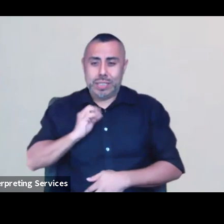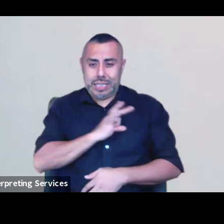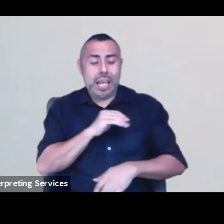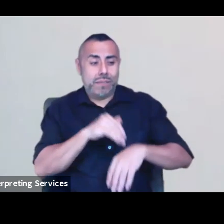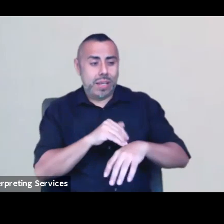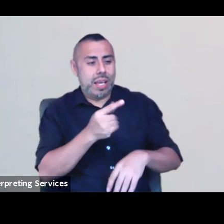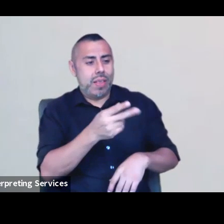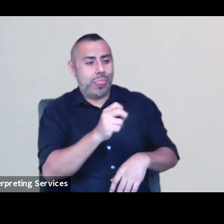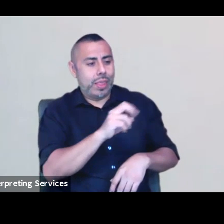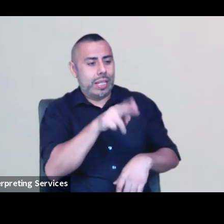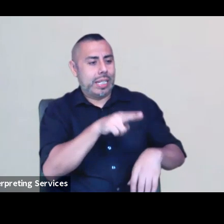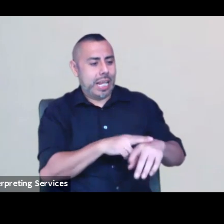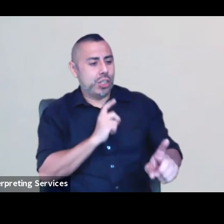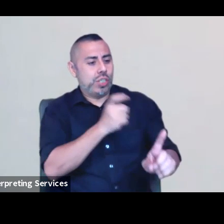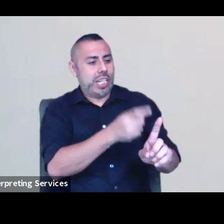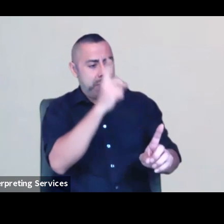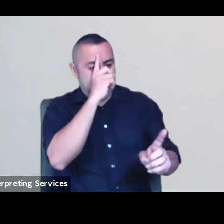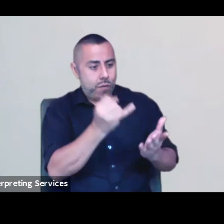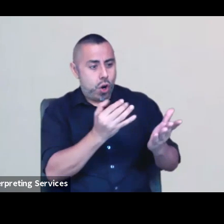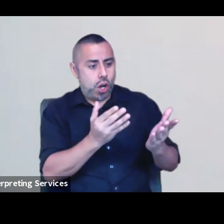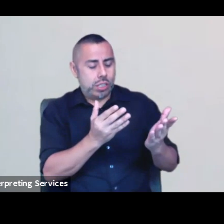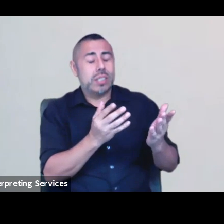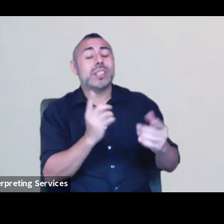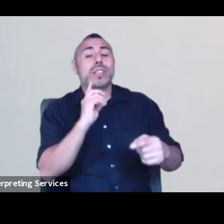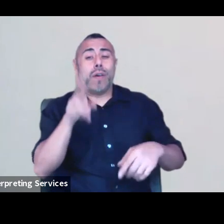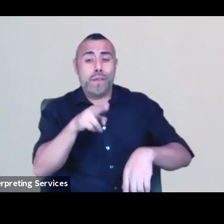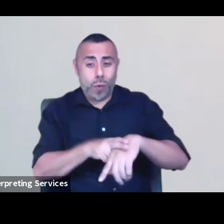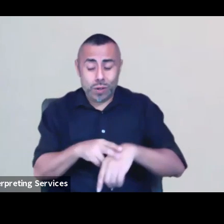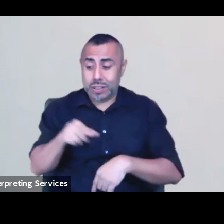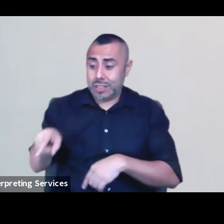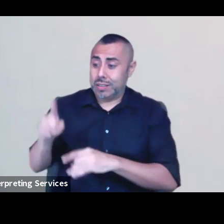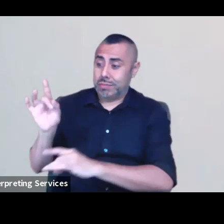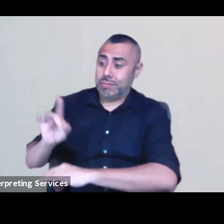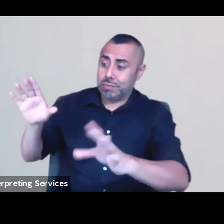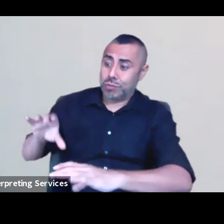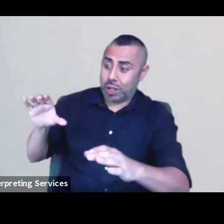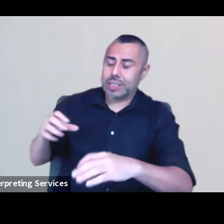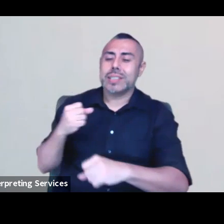which of course has been exacerbated by this crisis but I promise I'll get back to you as soon as I can